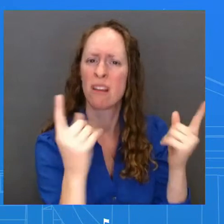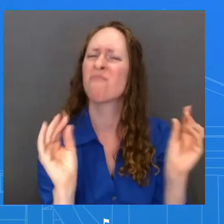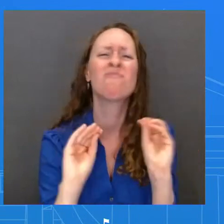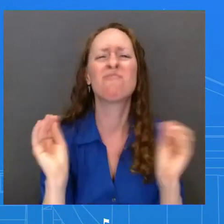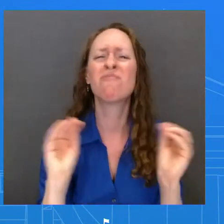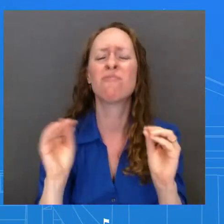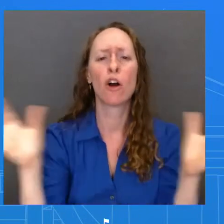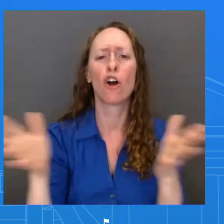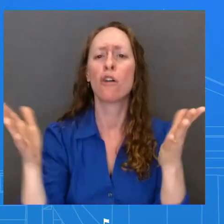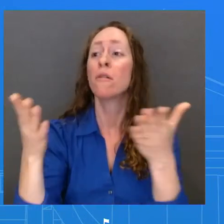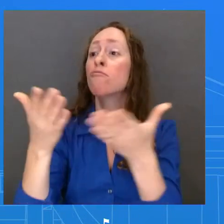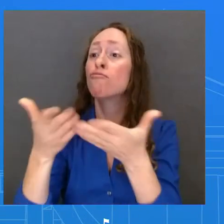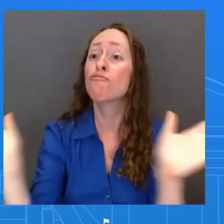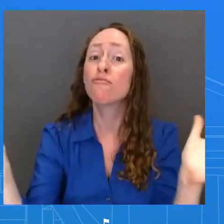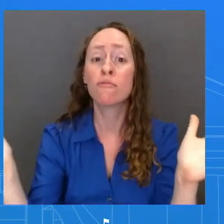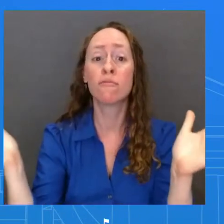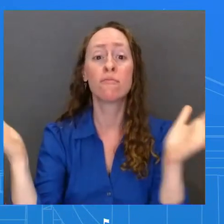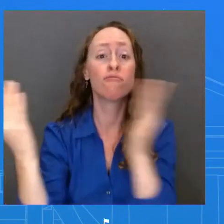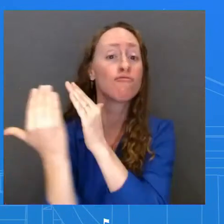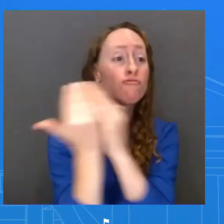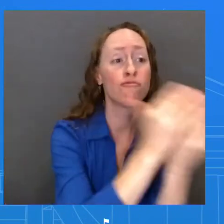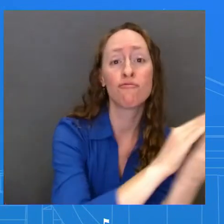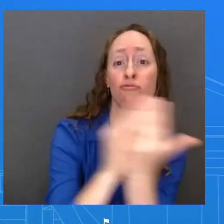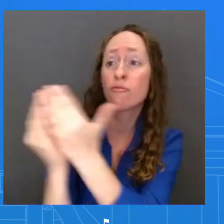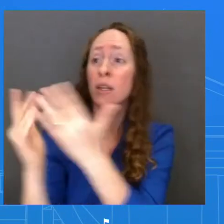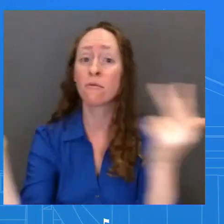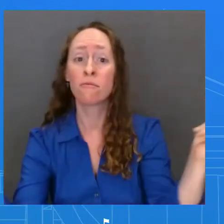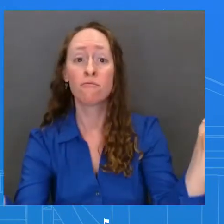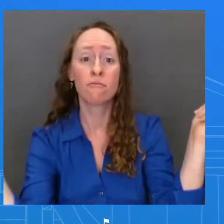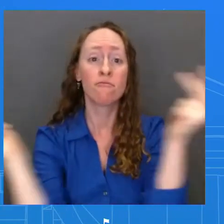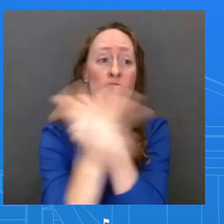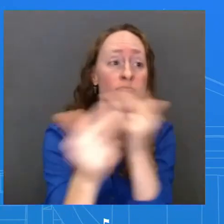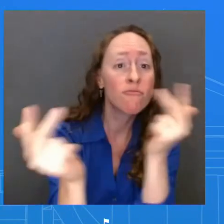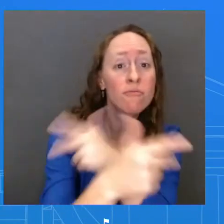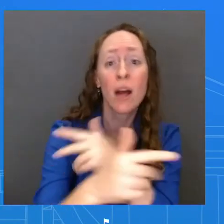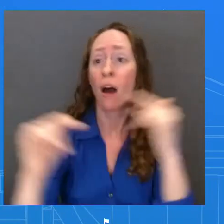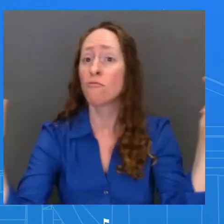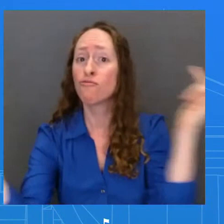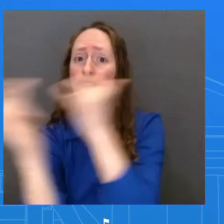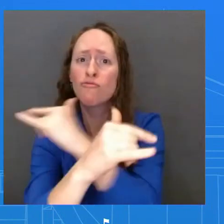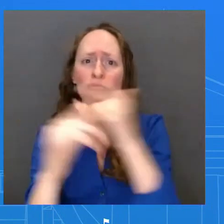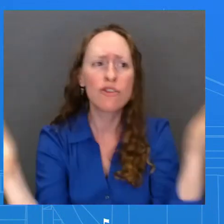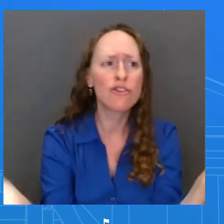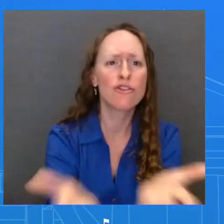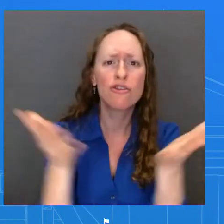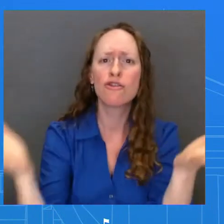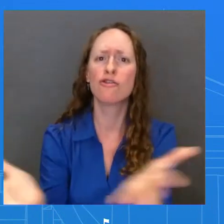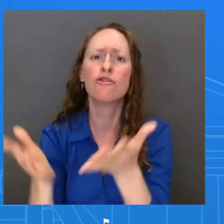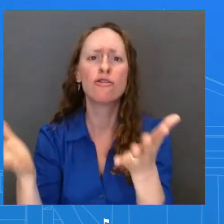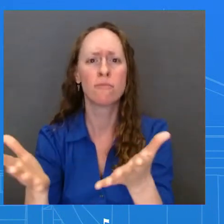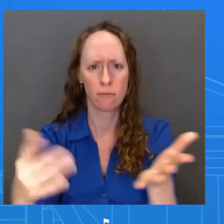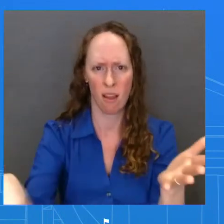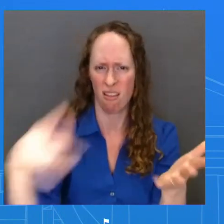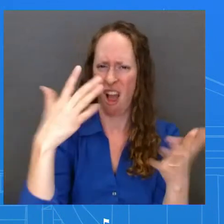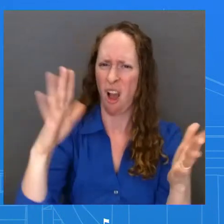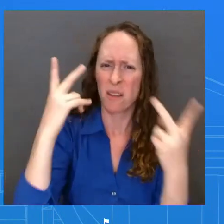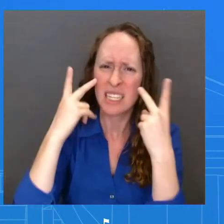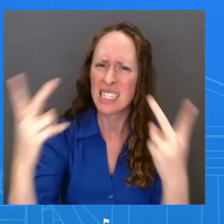If you look at the deliverables, if you look at the joint statement, if you look at the principles that are coming out of today, they are not taking aim at a country.